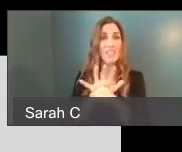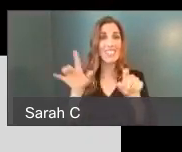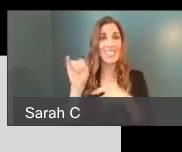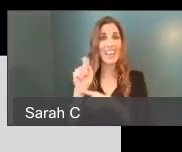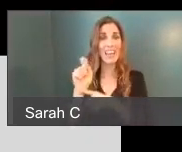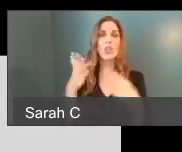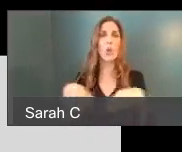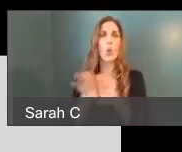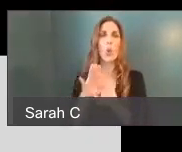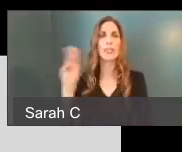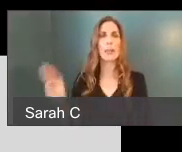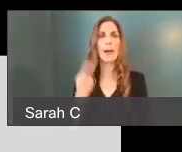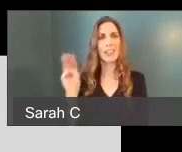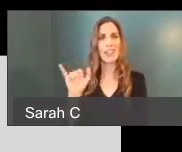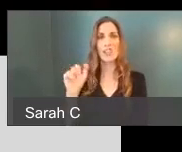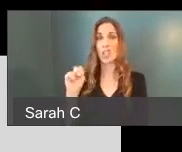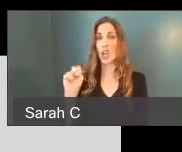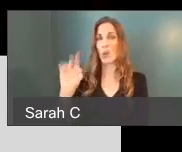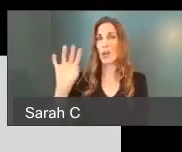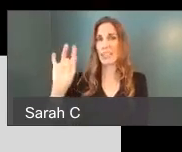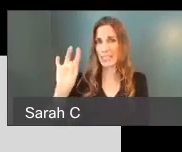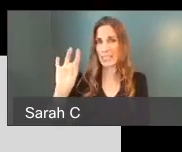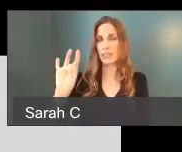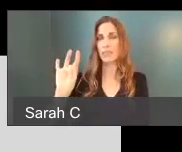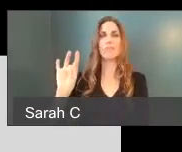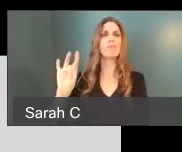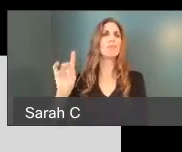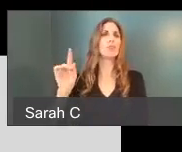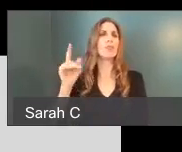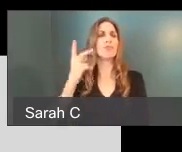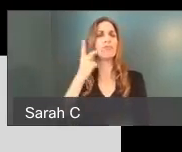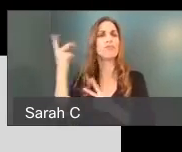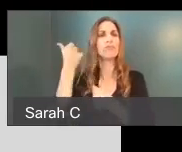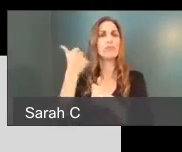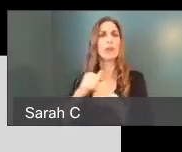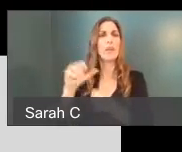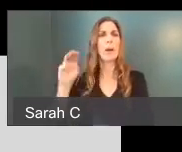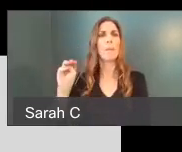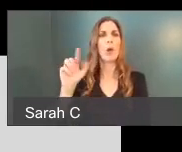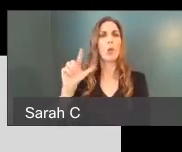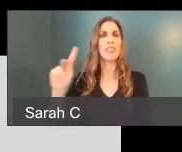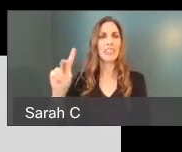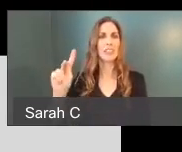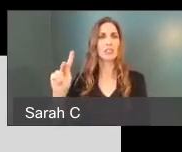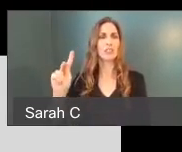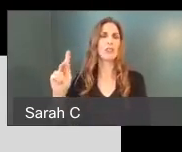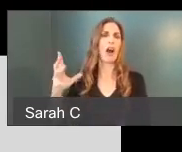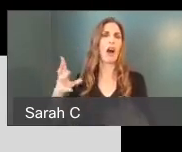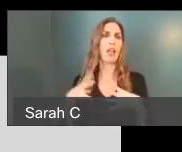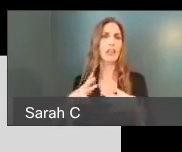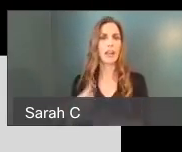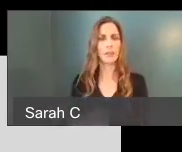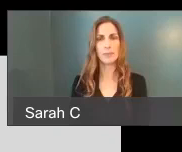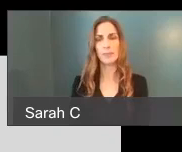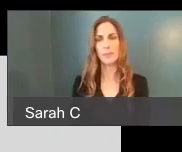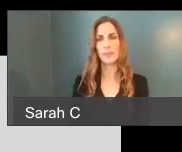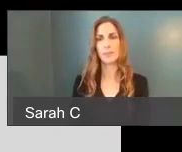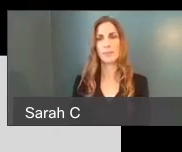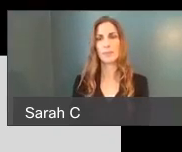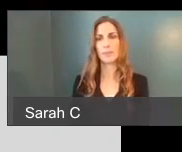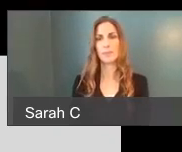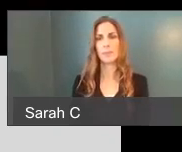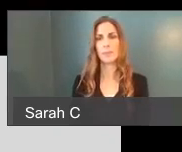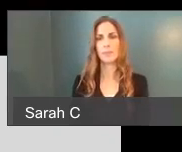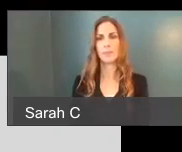the 18th in observance of the Martin Luther King Jr. holiday. To register for a test online, go to